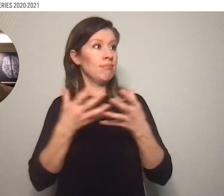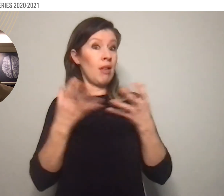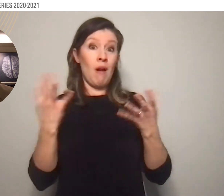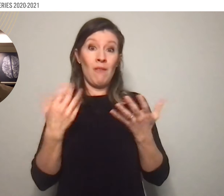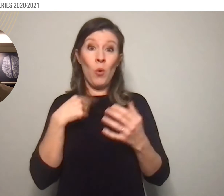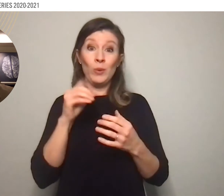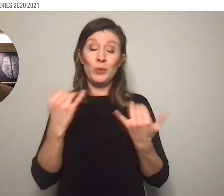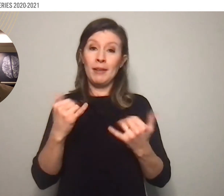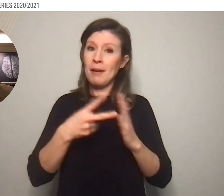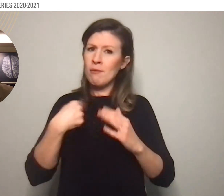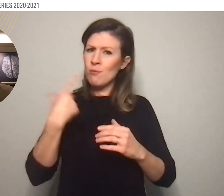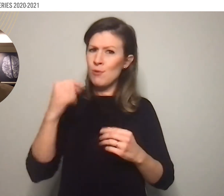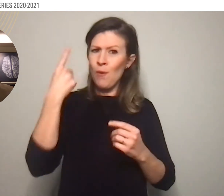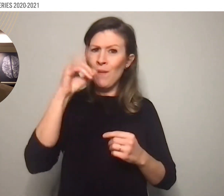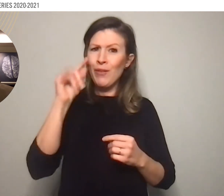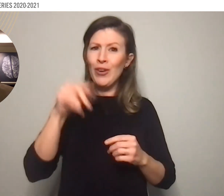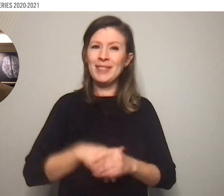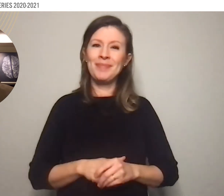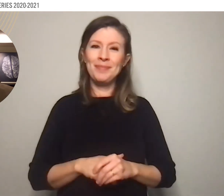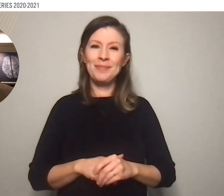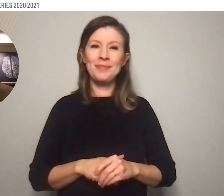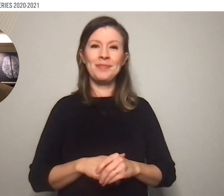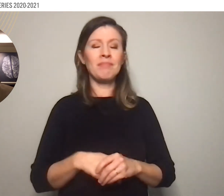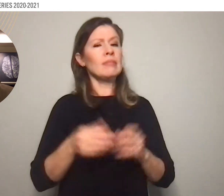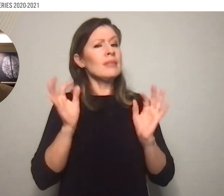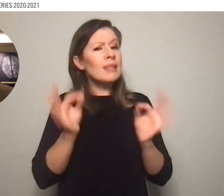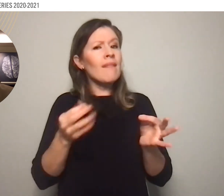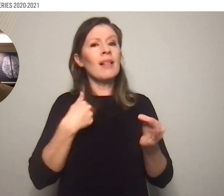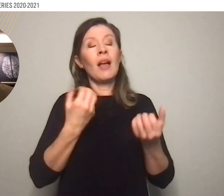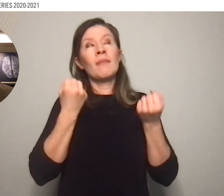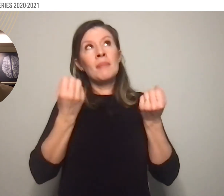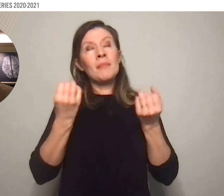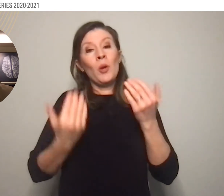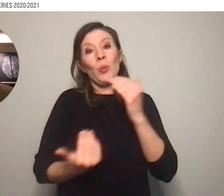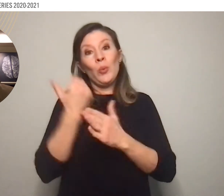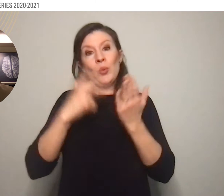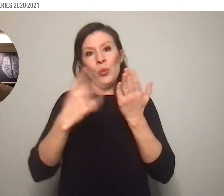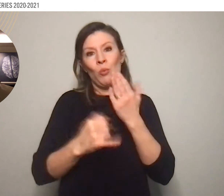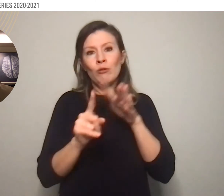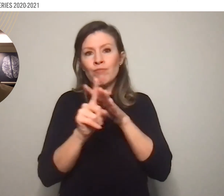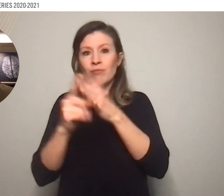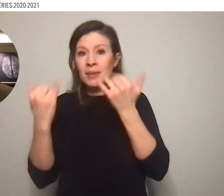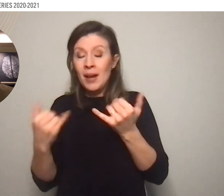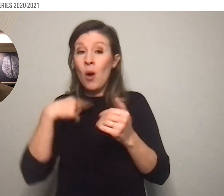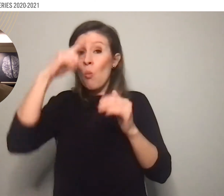So we're, we're going for it. There are indeed many, many new projects being worked on we're